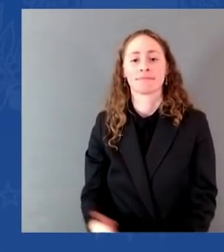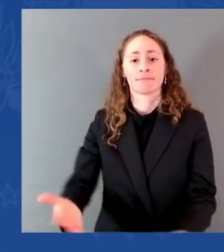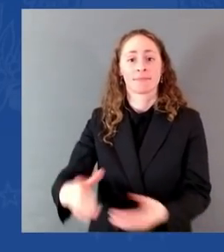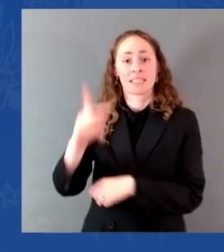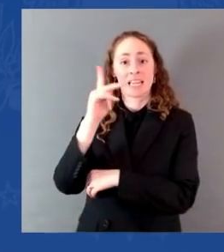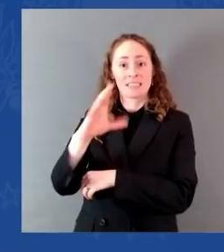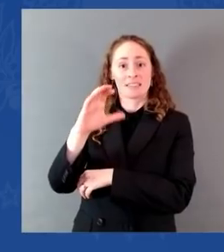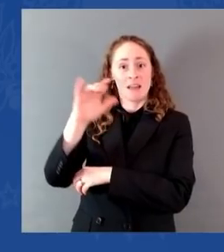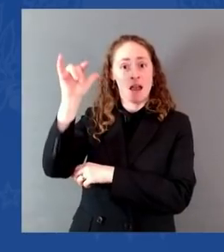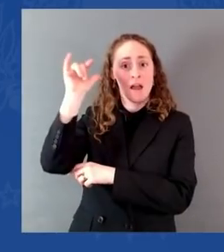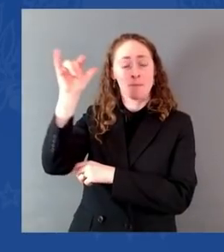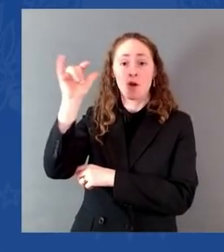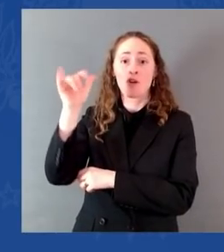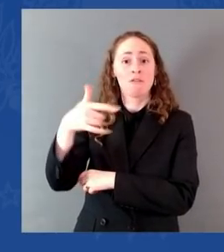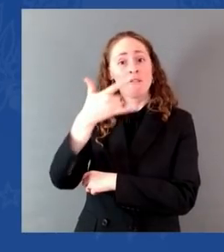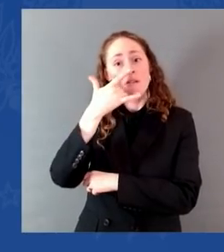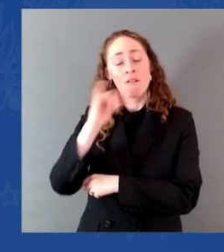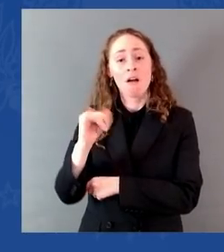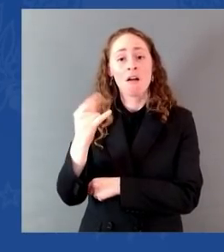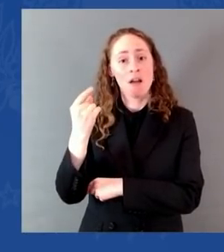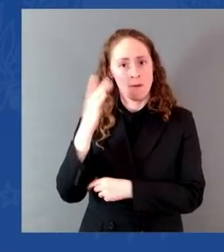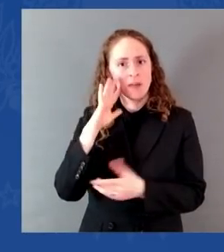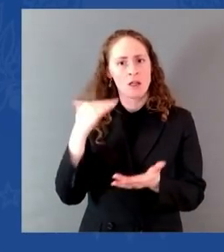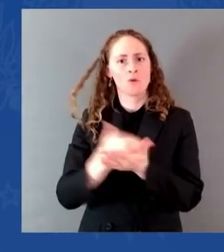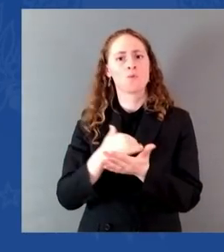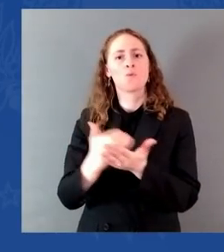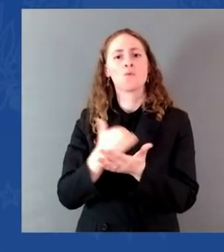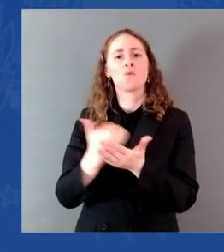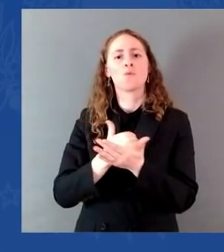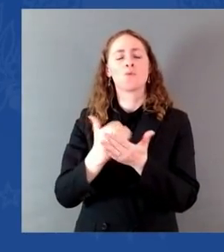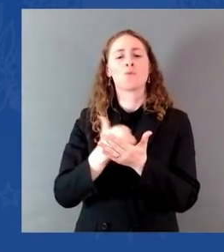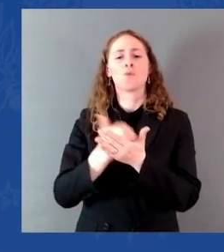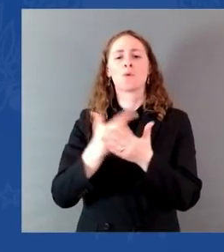helping get agricultural products from the Midwest to the rest of the nation.